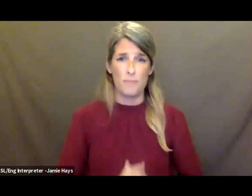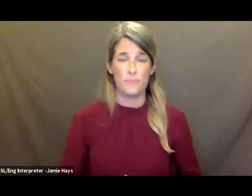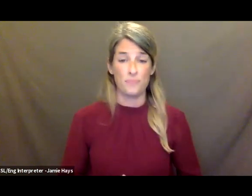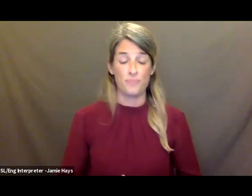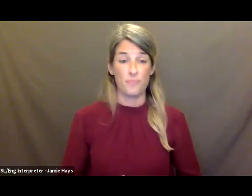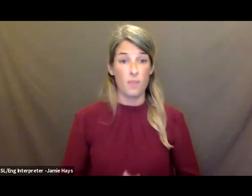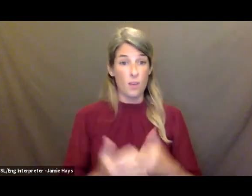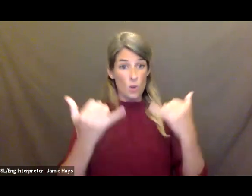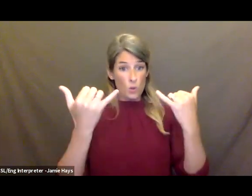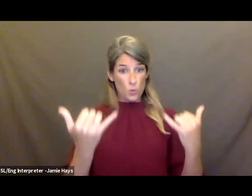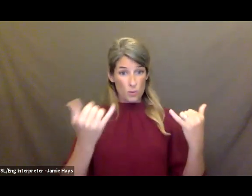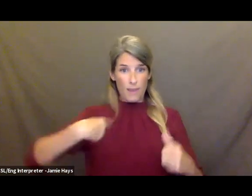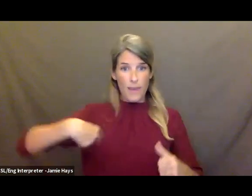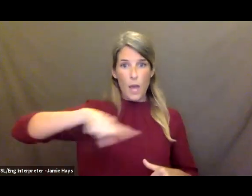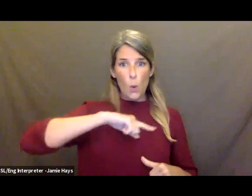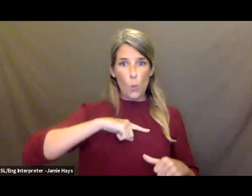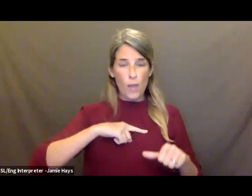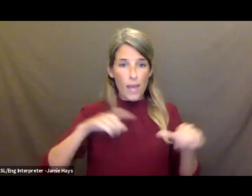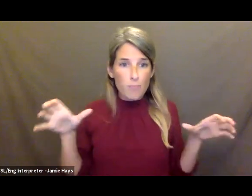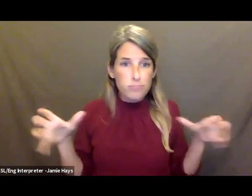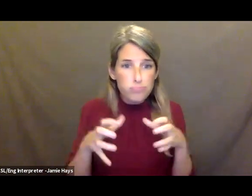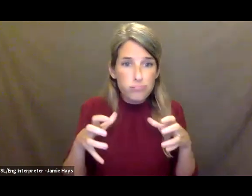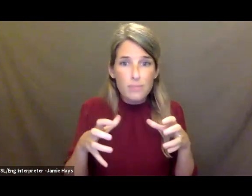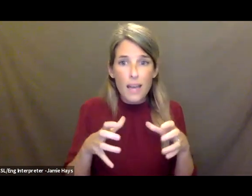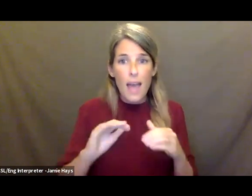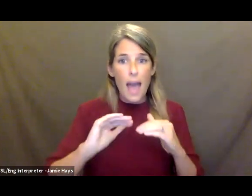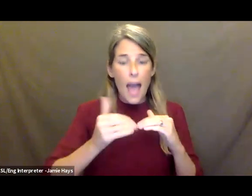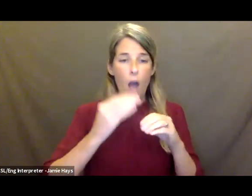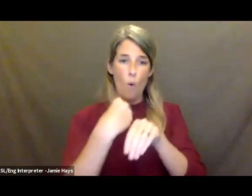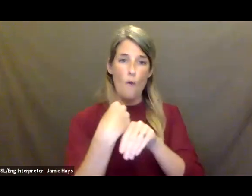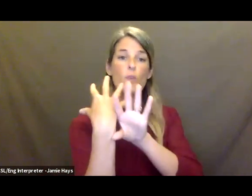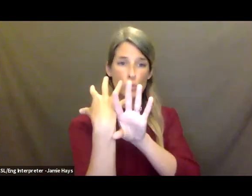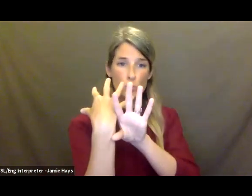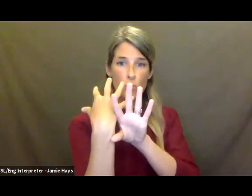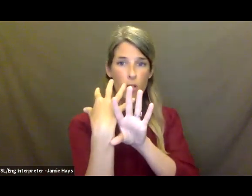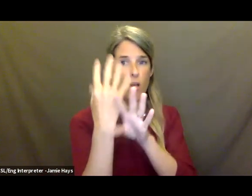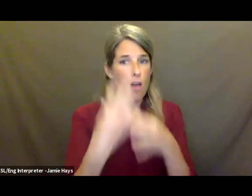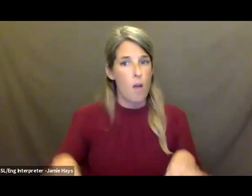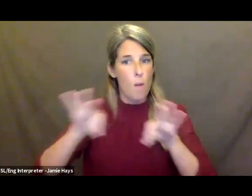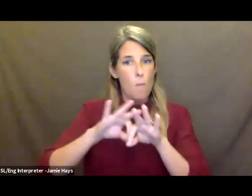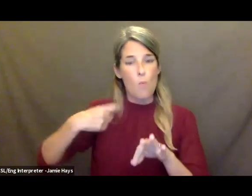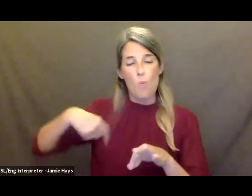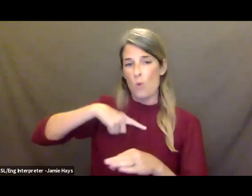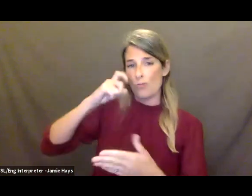gathered today in virtual space, let's also take a moment to consider the legacies of colonization embedded within the